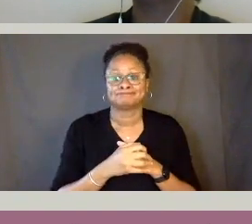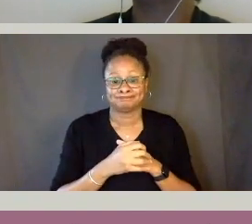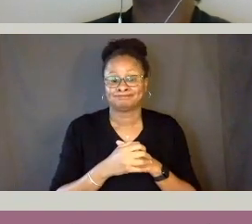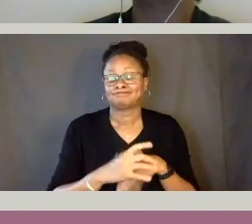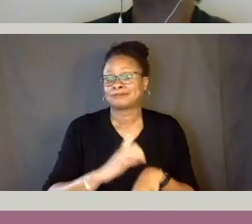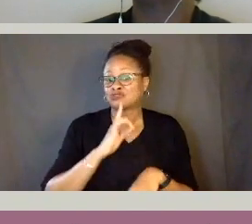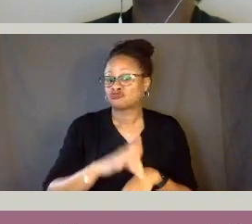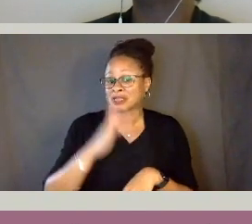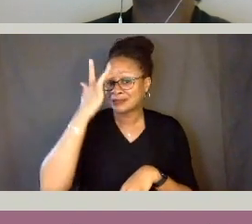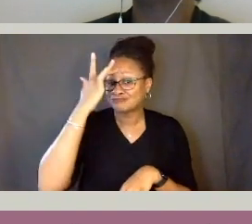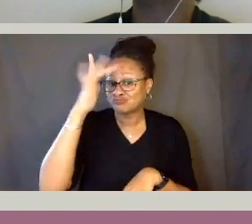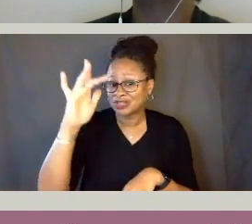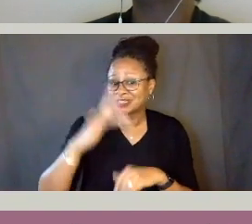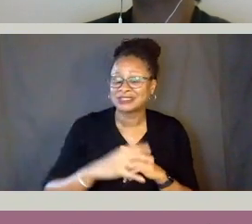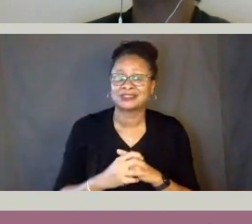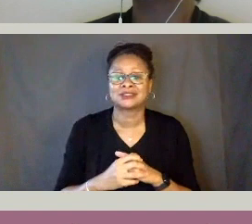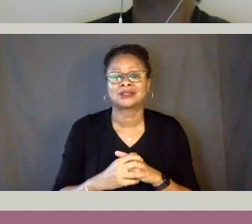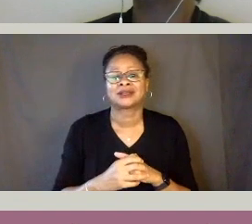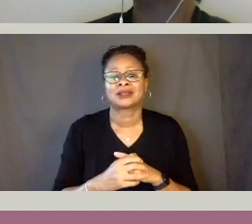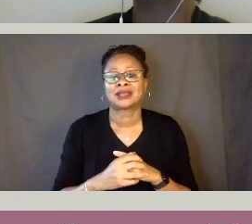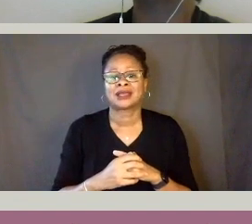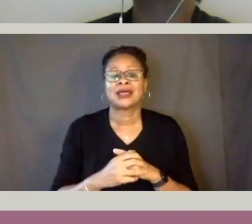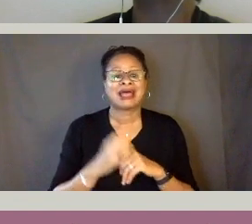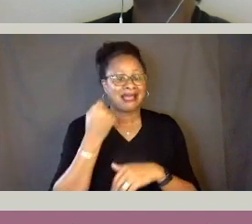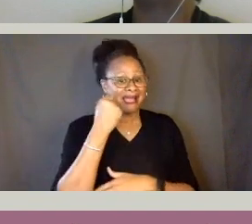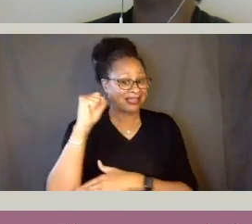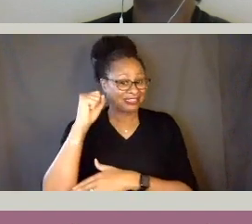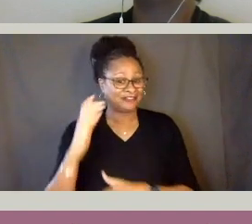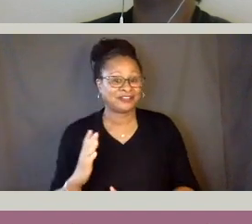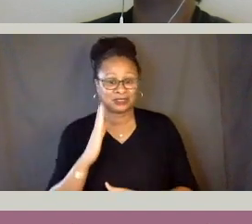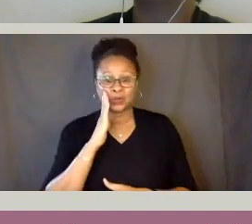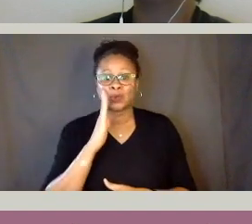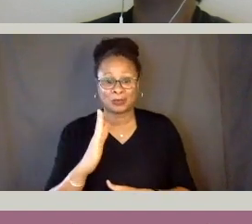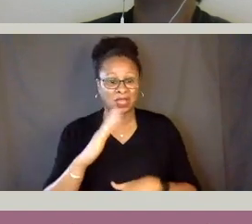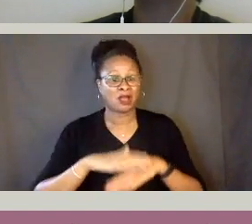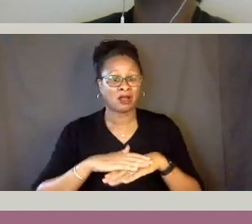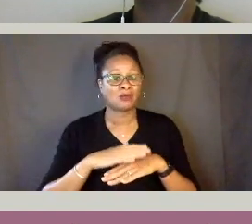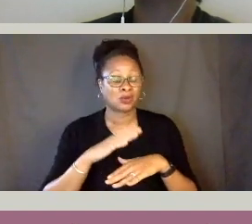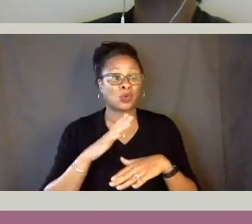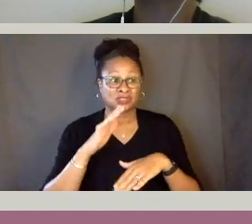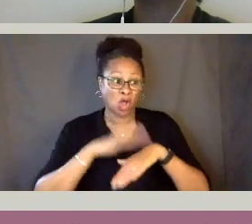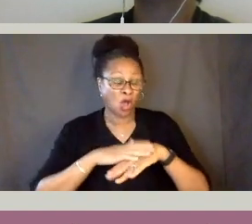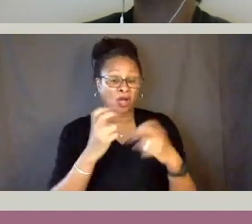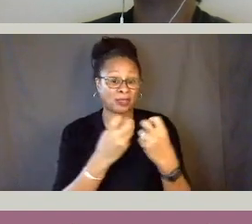And a really brilliant activist who is going to be on the panel